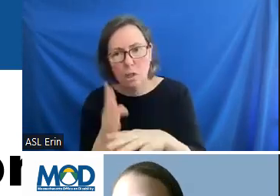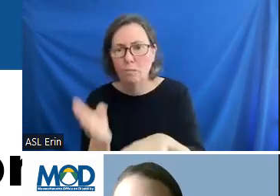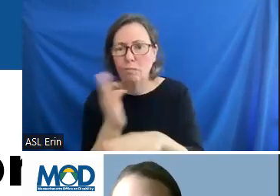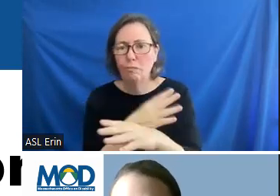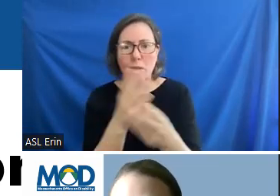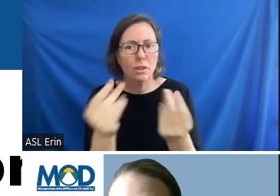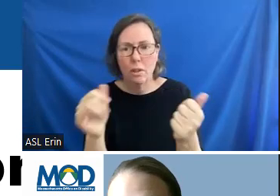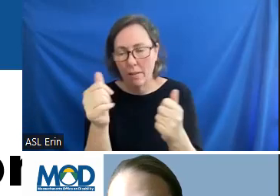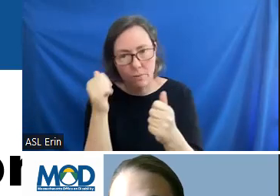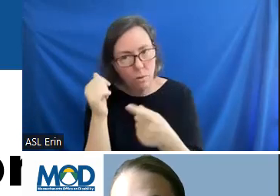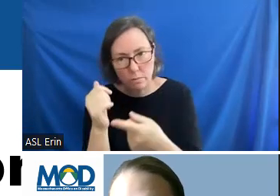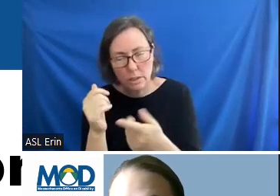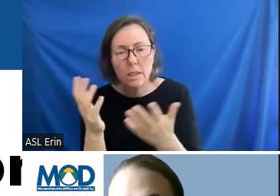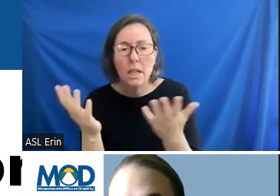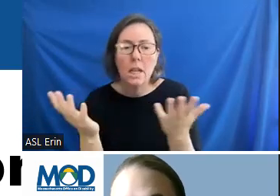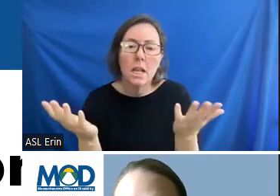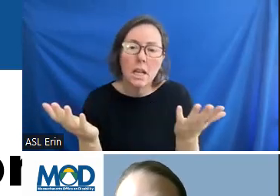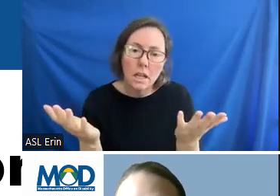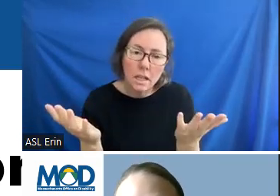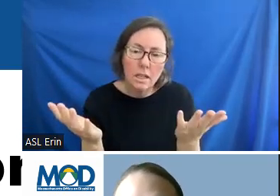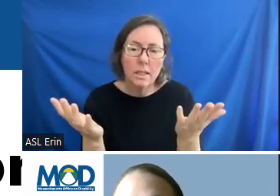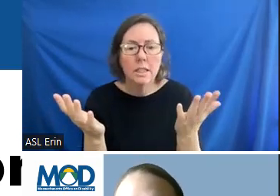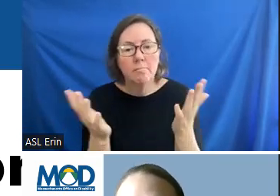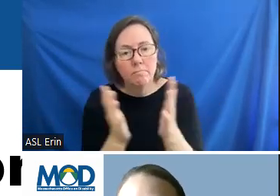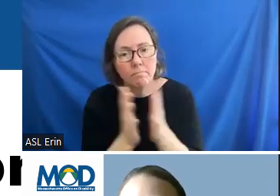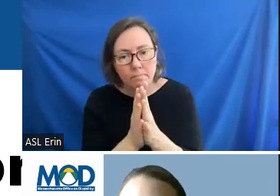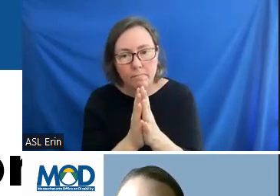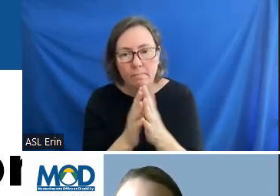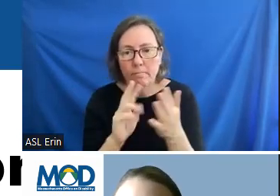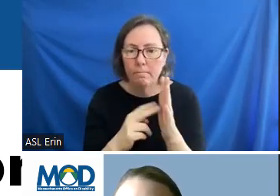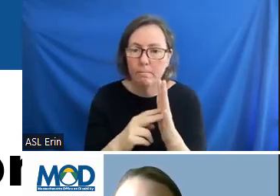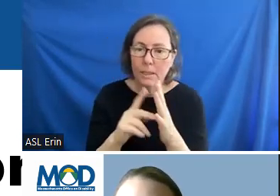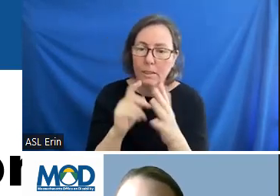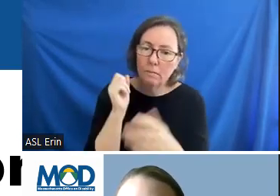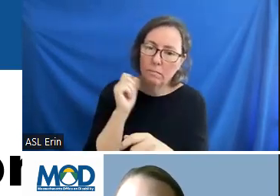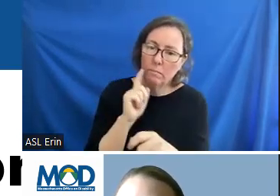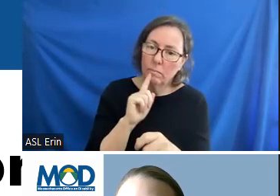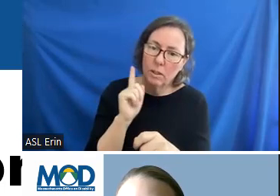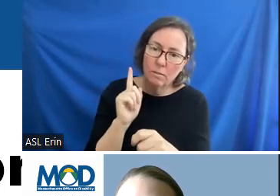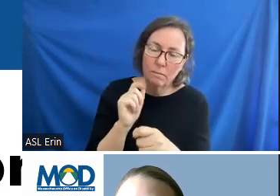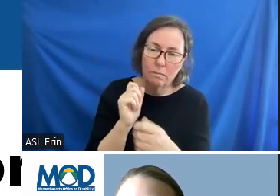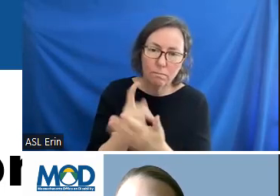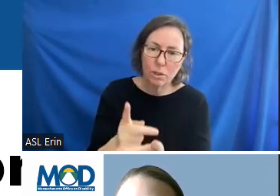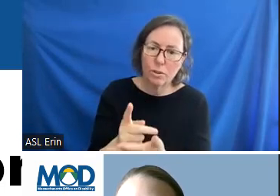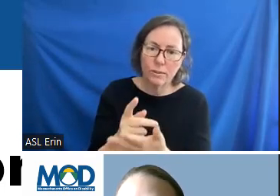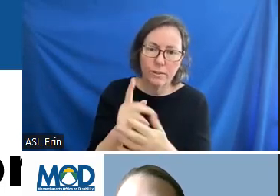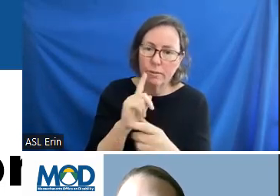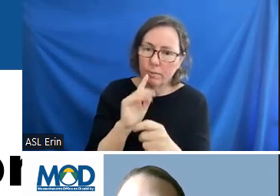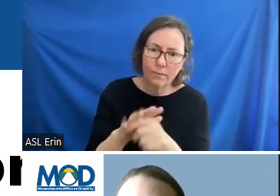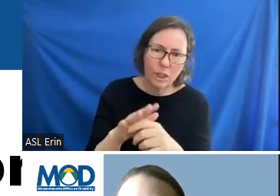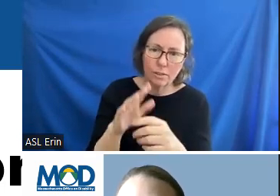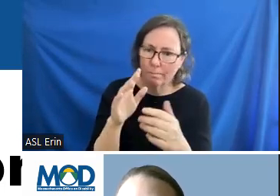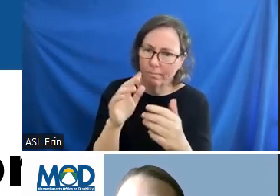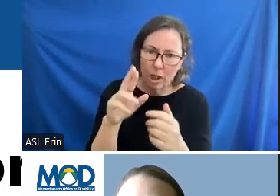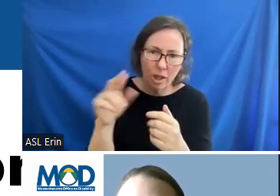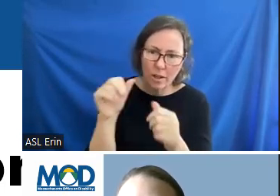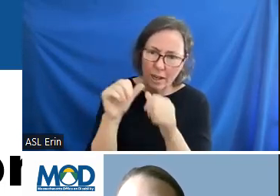that the condition is going to change over time. That doesn't necessarily mean that you have to